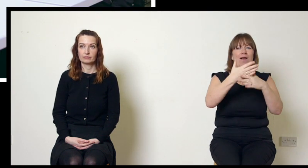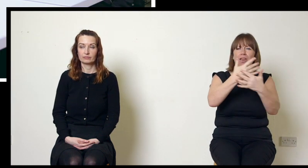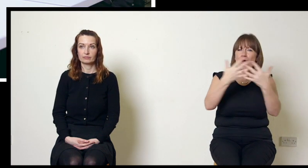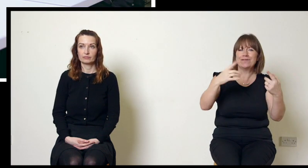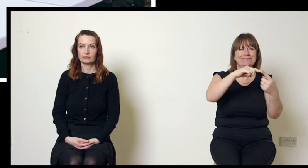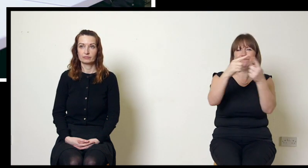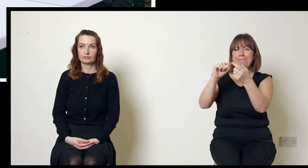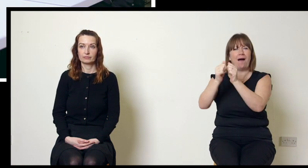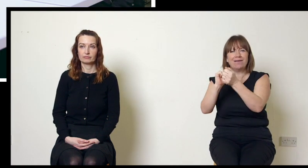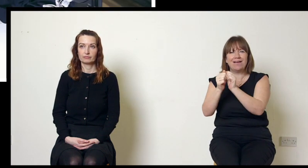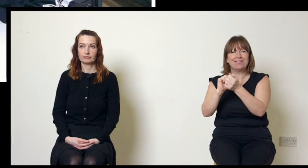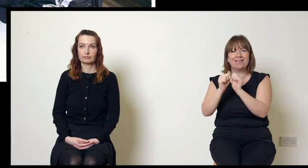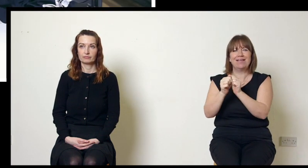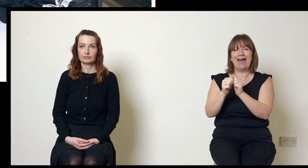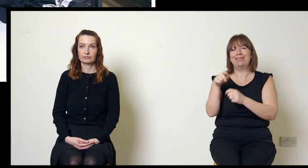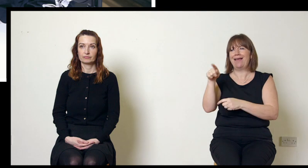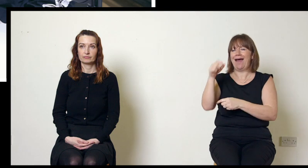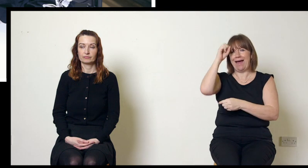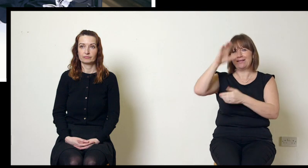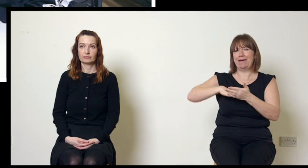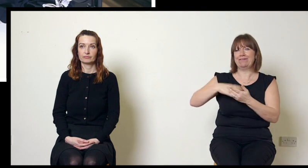and for them to bring their experiences into that process as well.